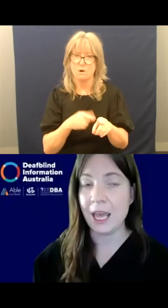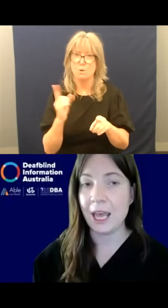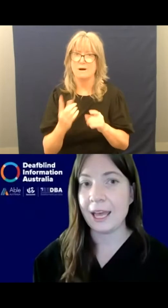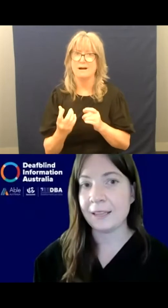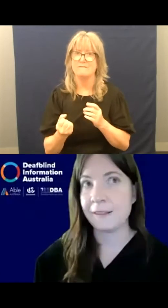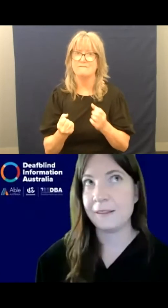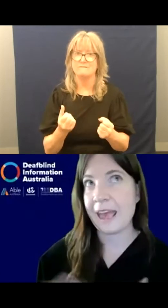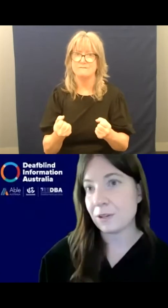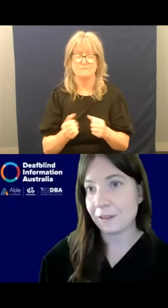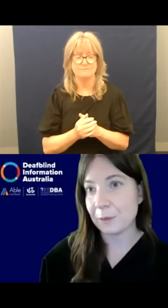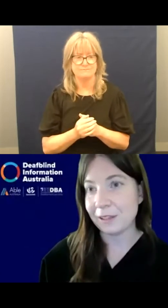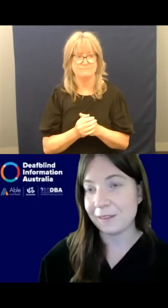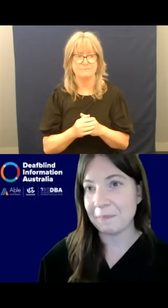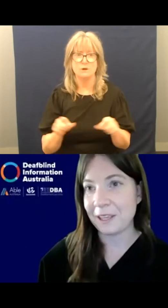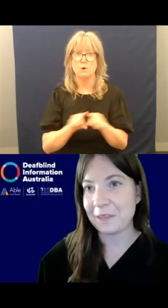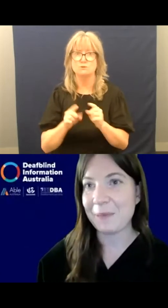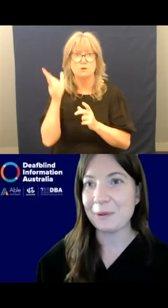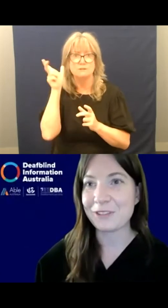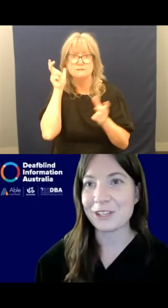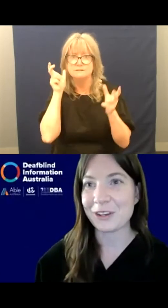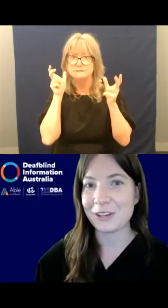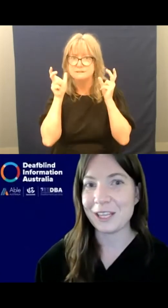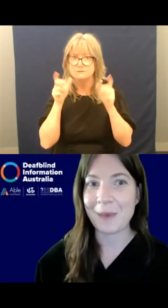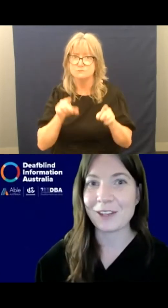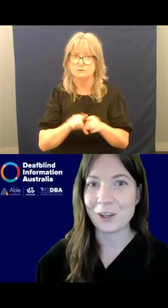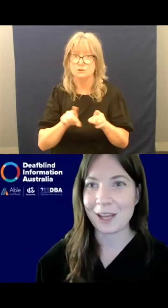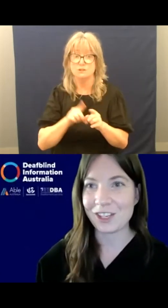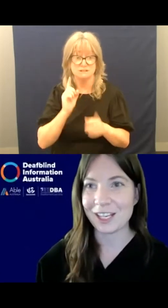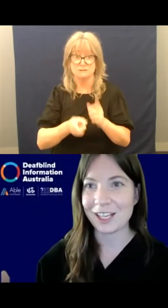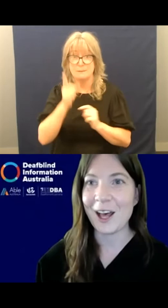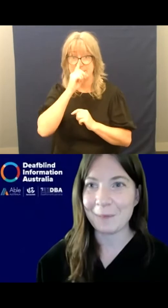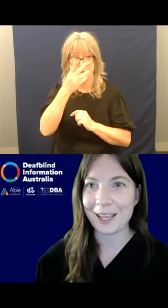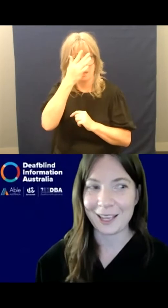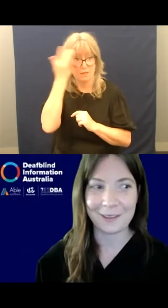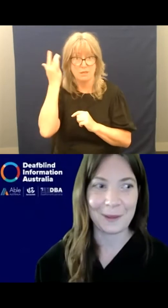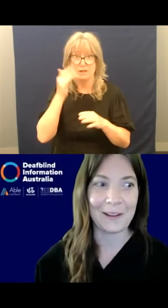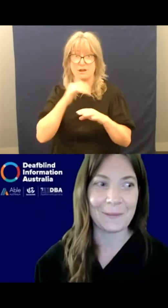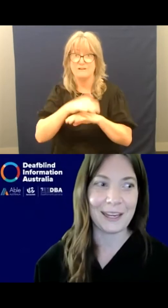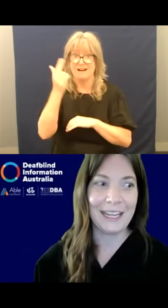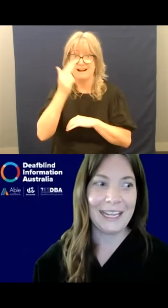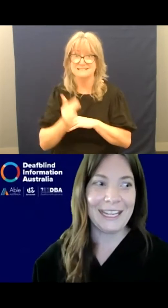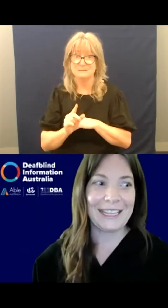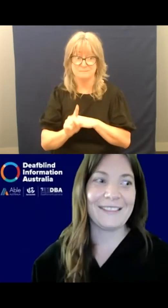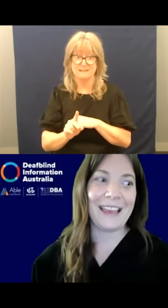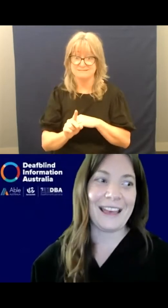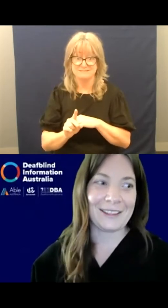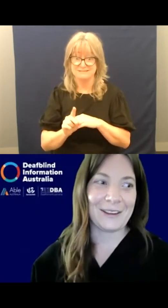and sound is something often people don't think about too much in art making, but the sound of